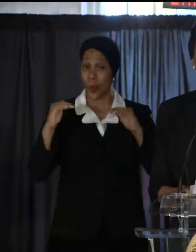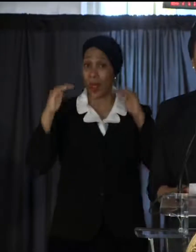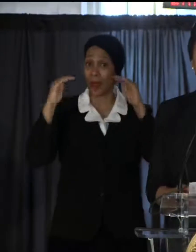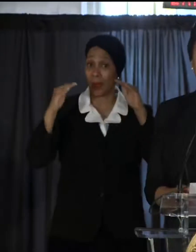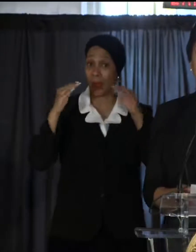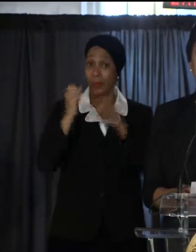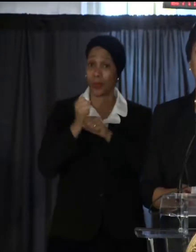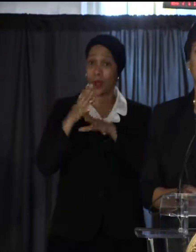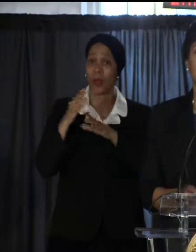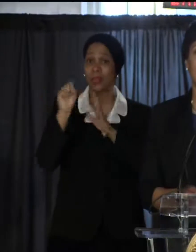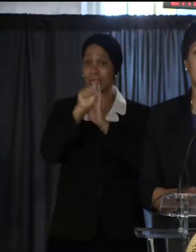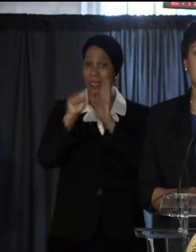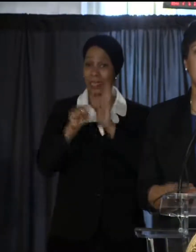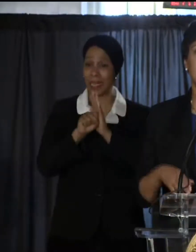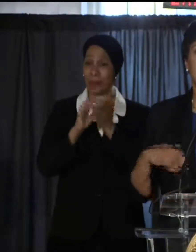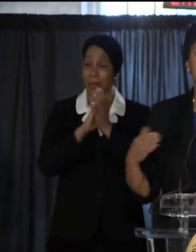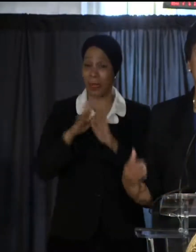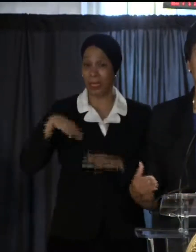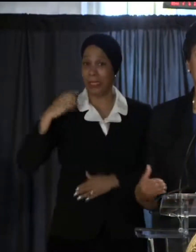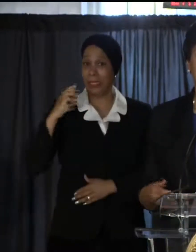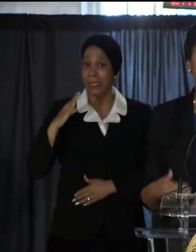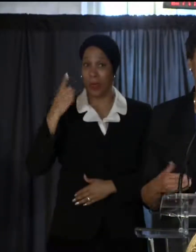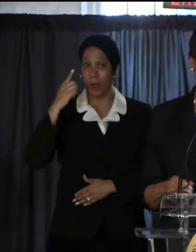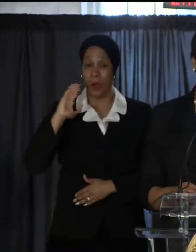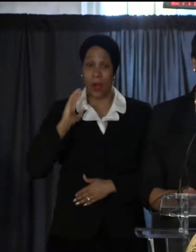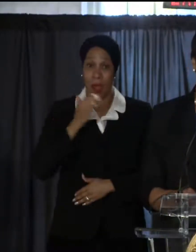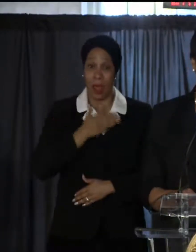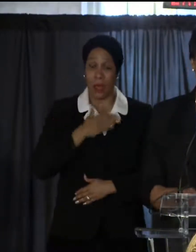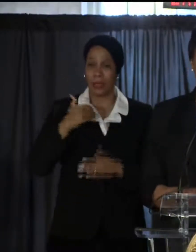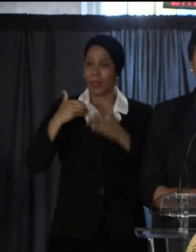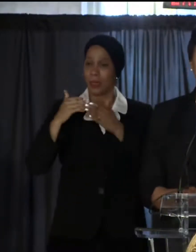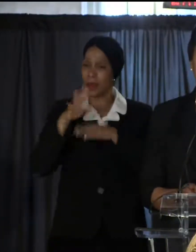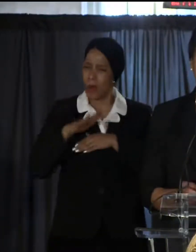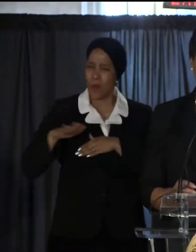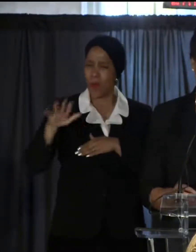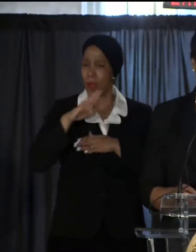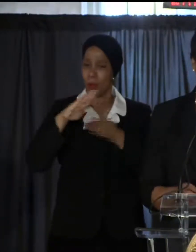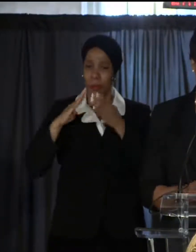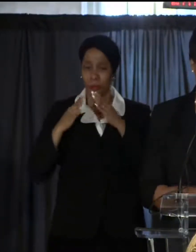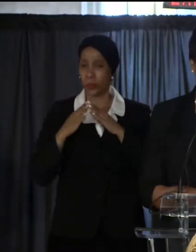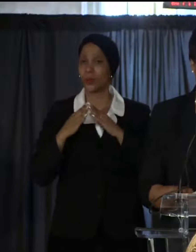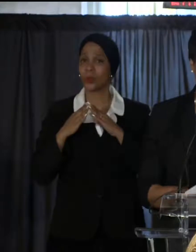OF STATEHOOD FOR US, IN OUR NEIGHBORHOODS BUT ALSO IN THEIR